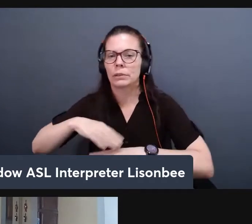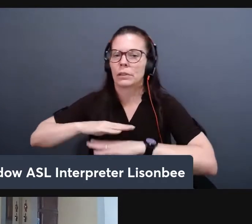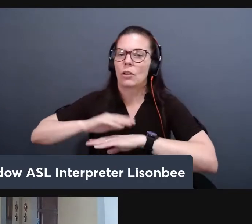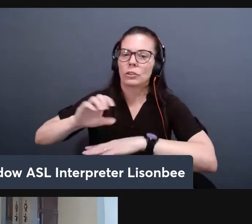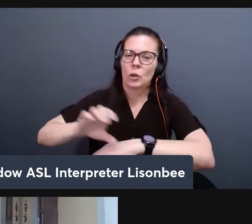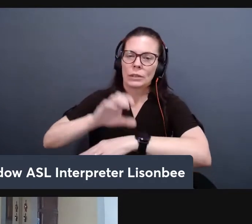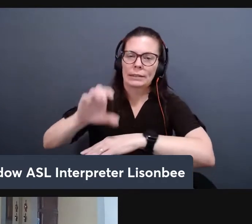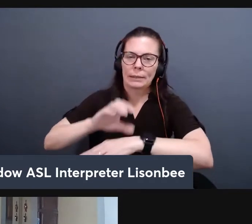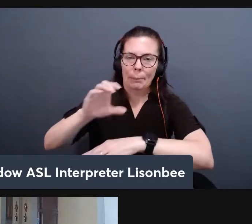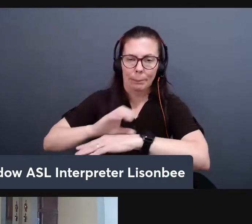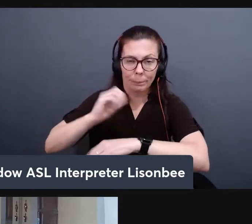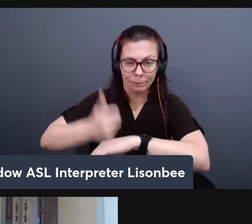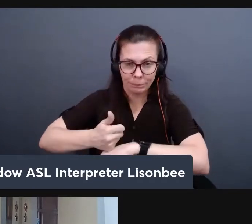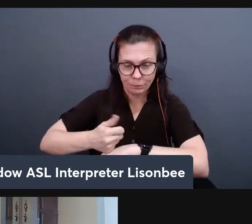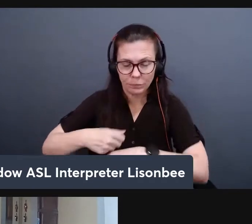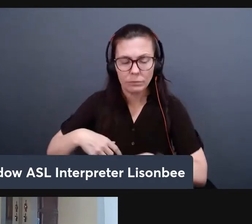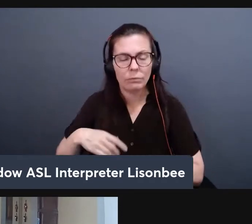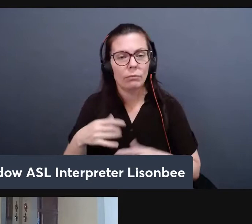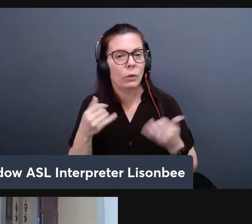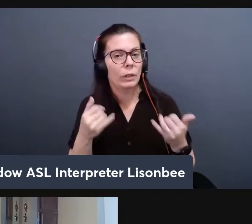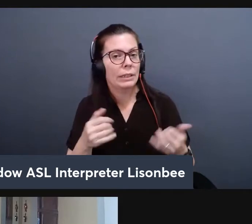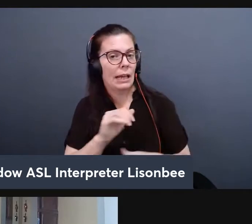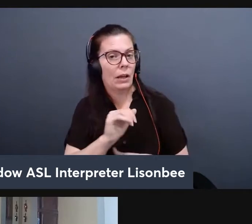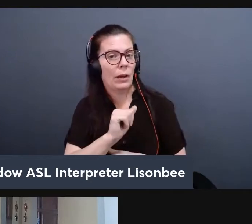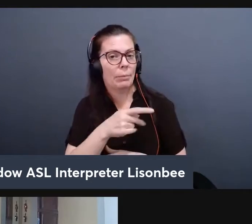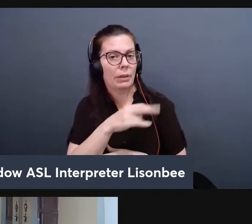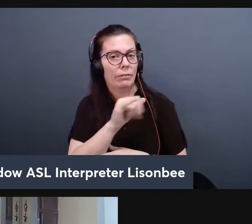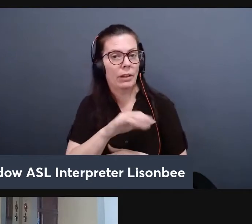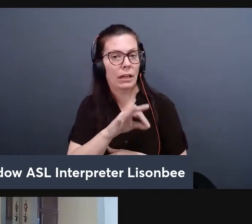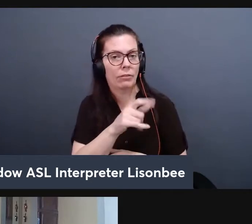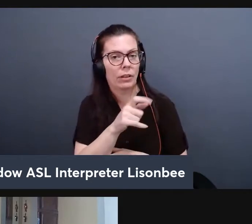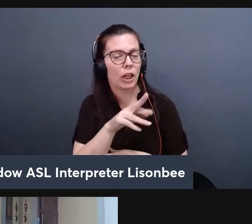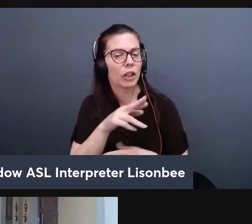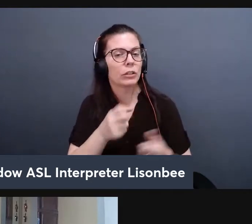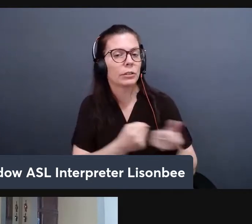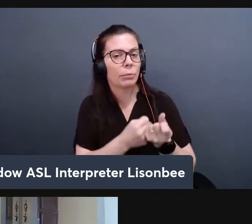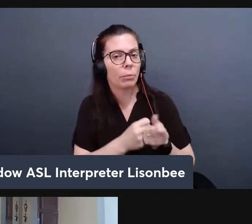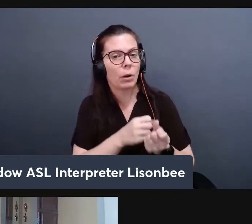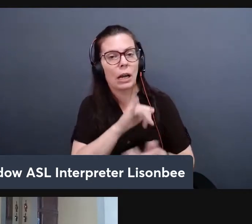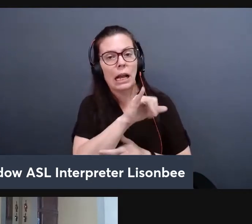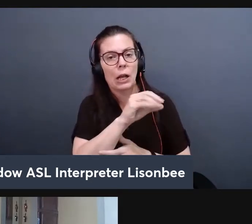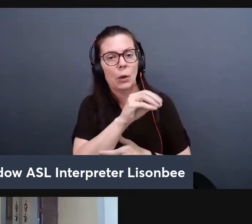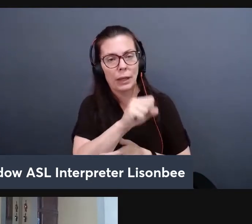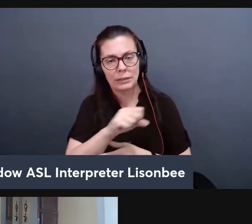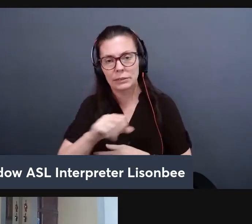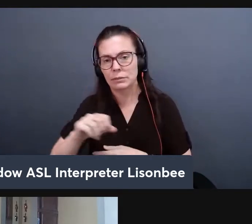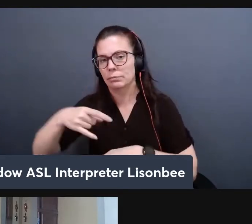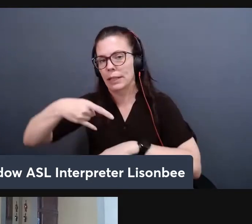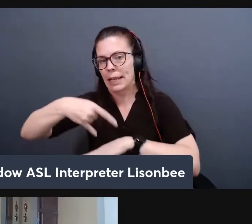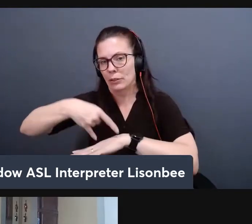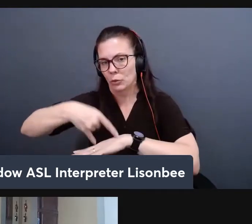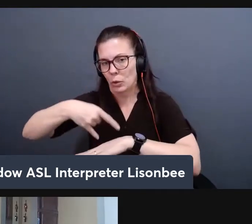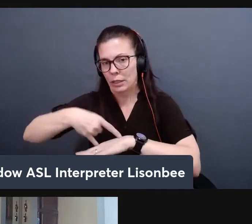At this point in time, Amplify Flutter supports iOS and Android. So the customizable authentication flow